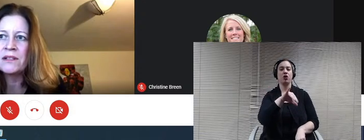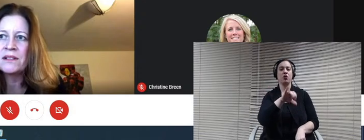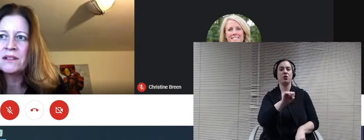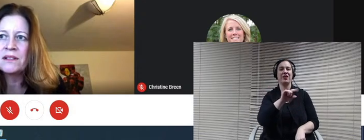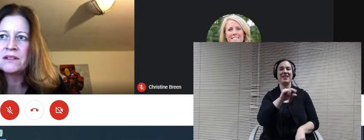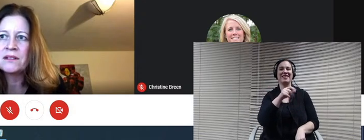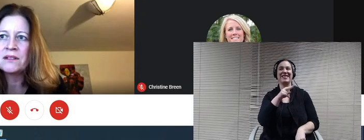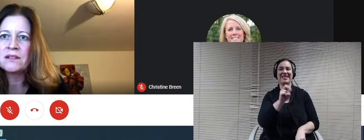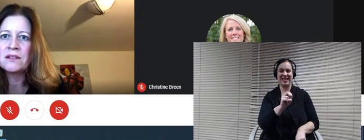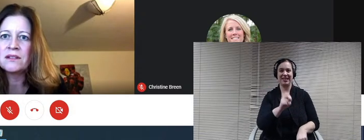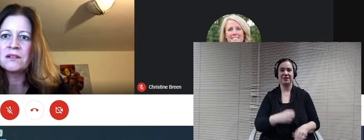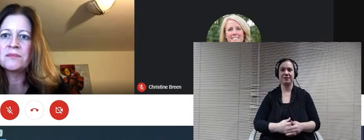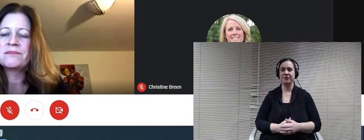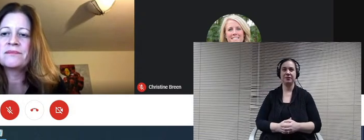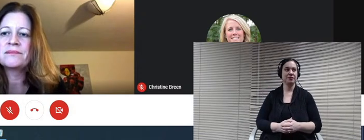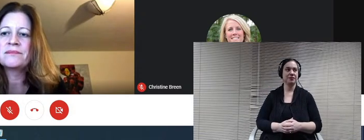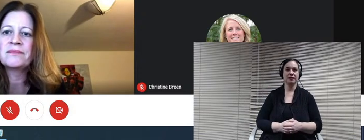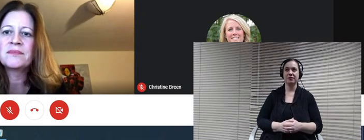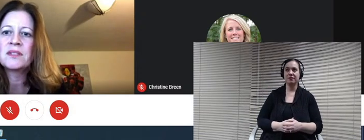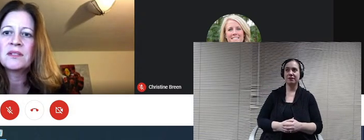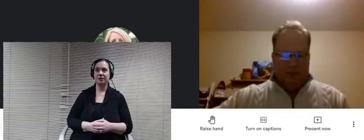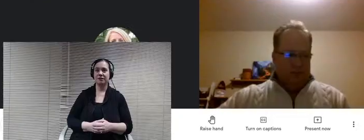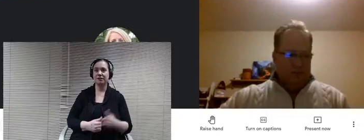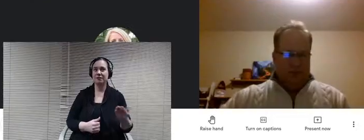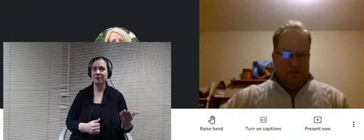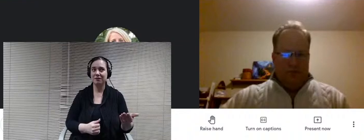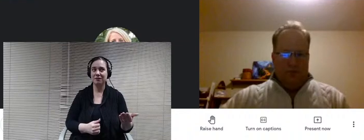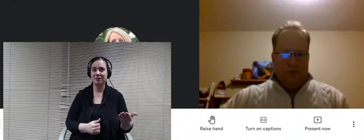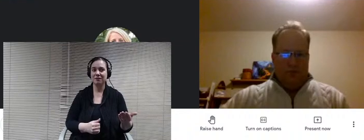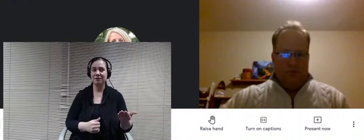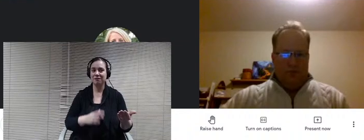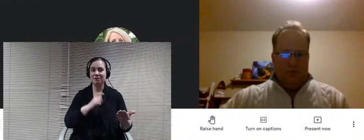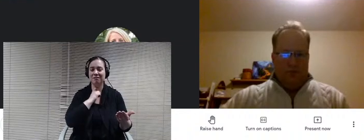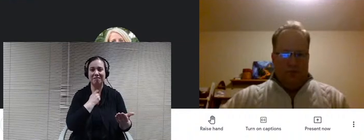Christine Christine, it doesn't look like you're muted, but we can't hear you.